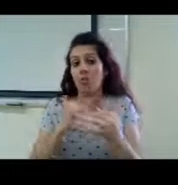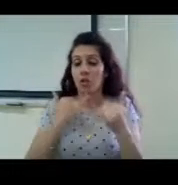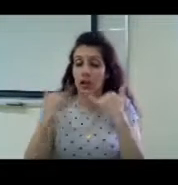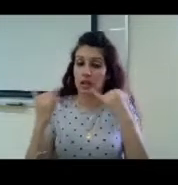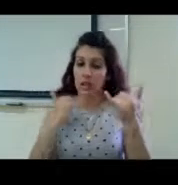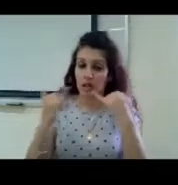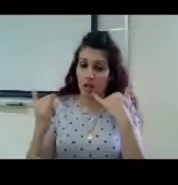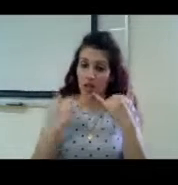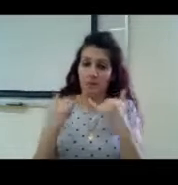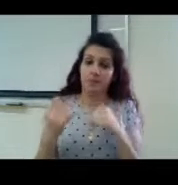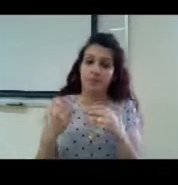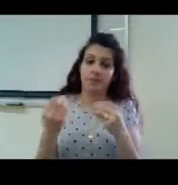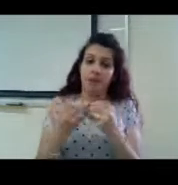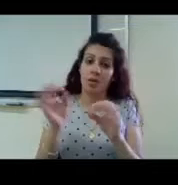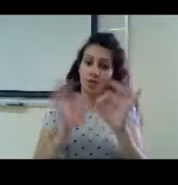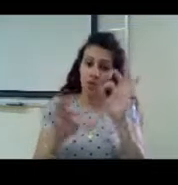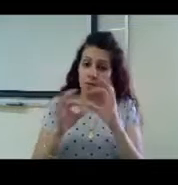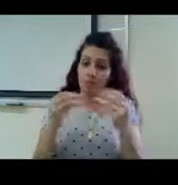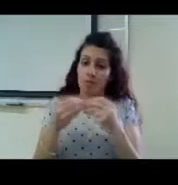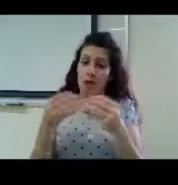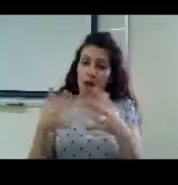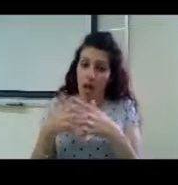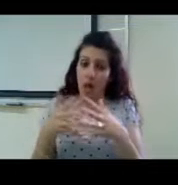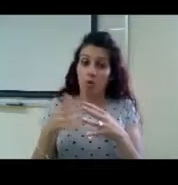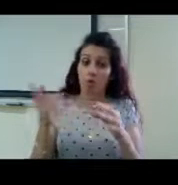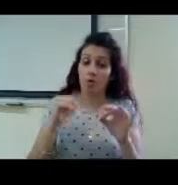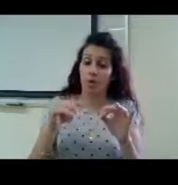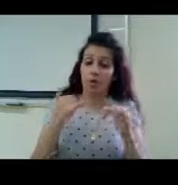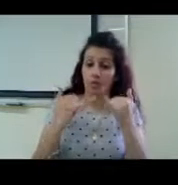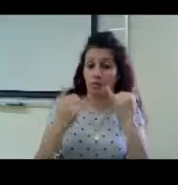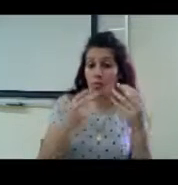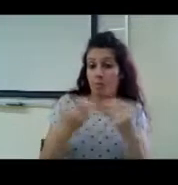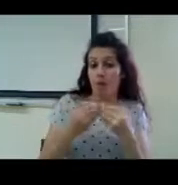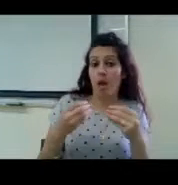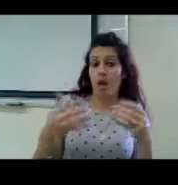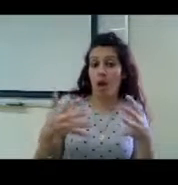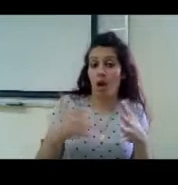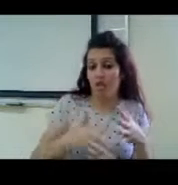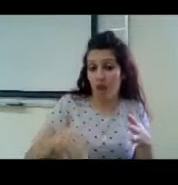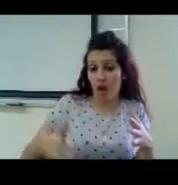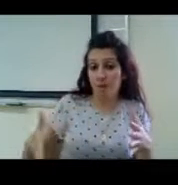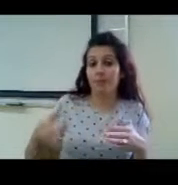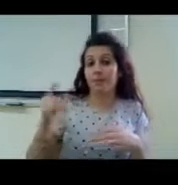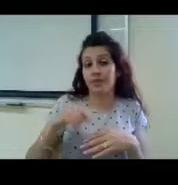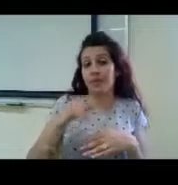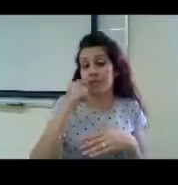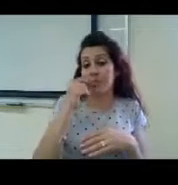well-being of parents themselves as well as children making sure that learning is